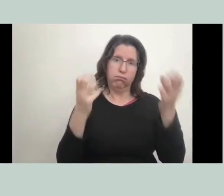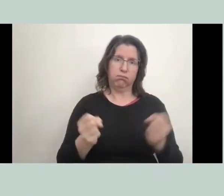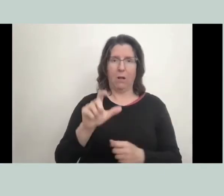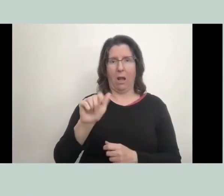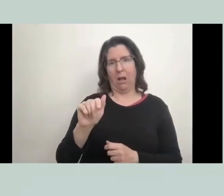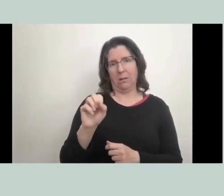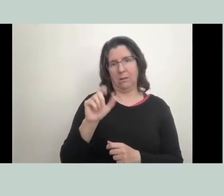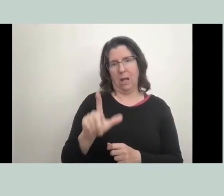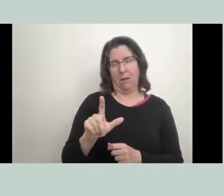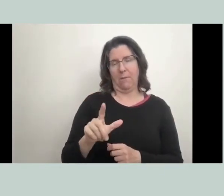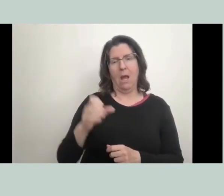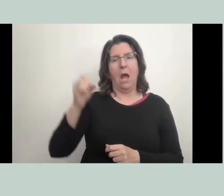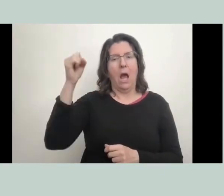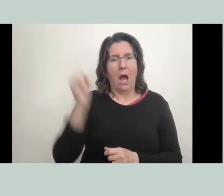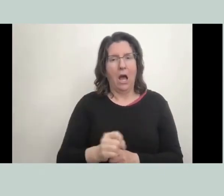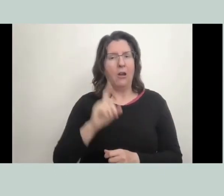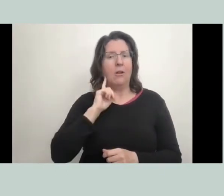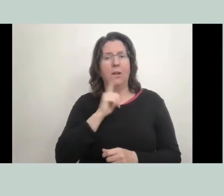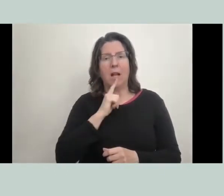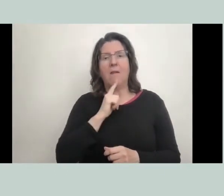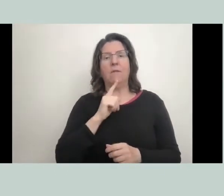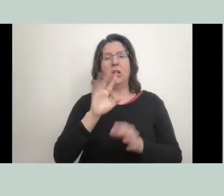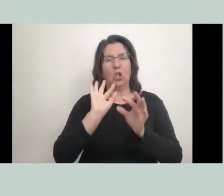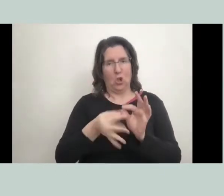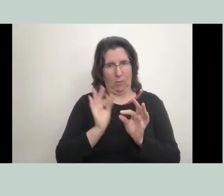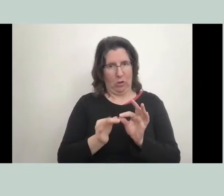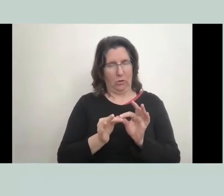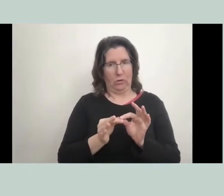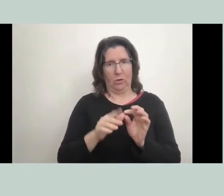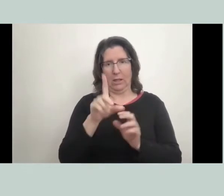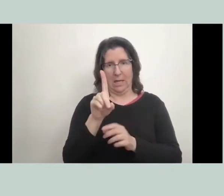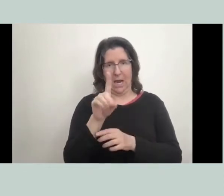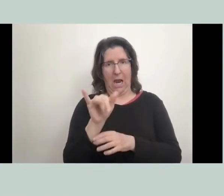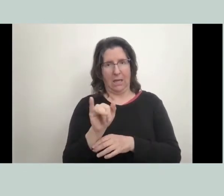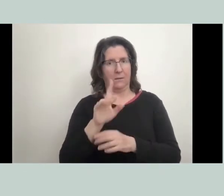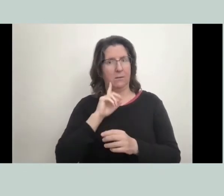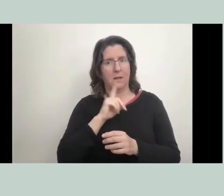Hire a deaf interpreter (DI) NOT a hearing interpreter - a DEAF interpreter.